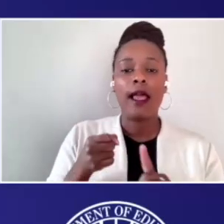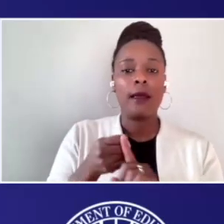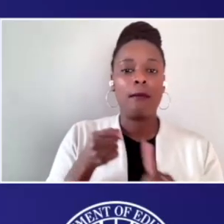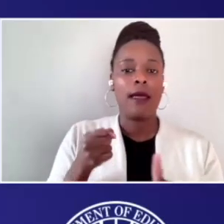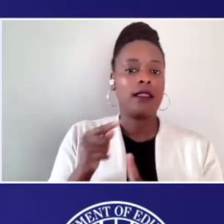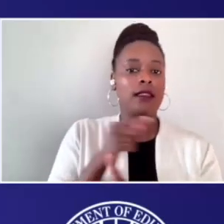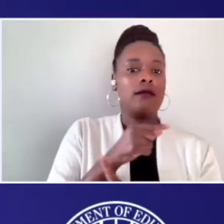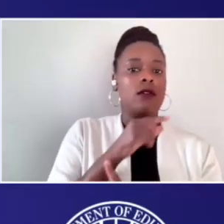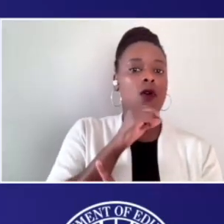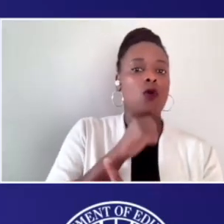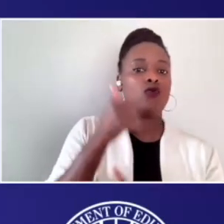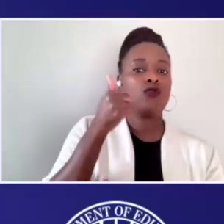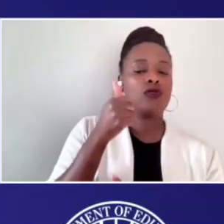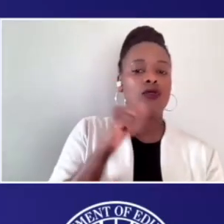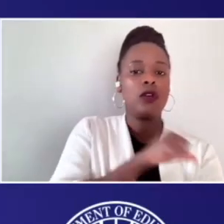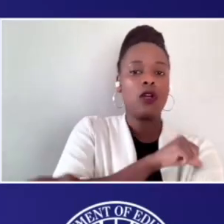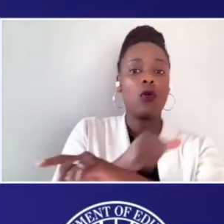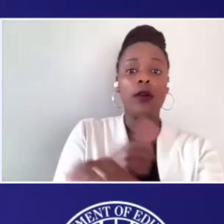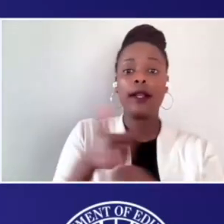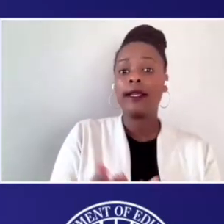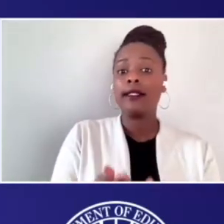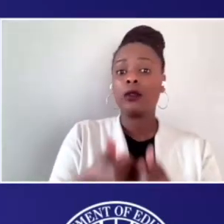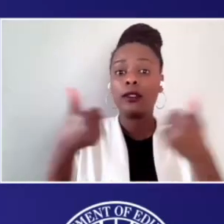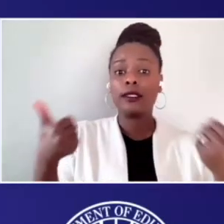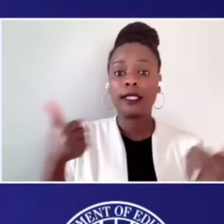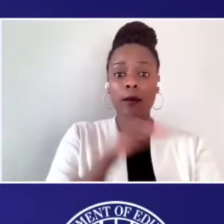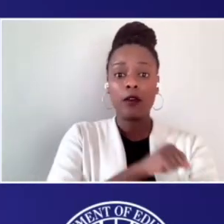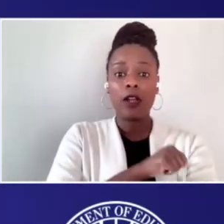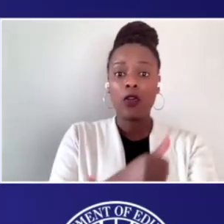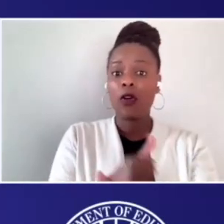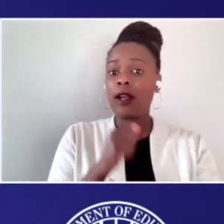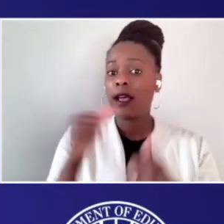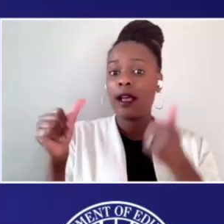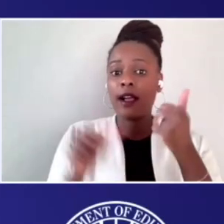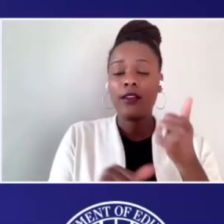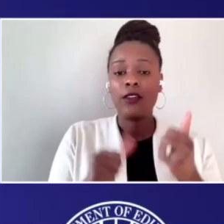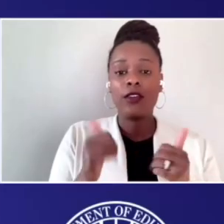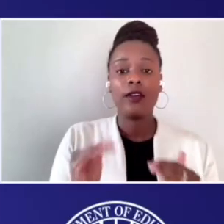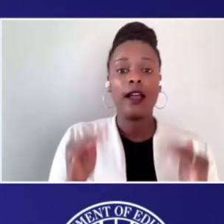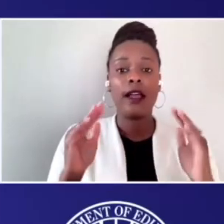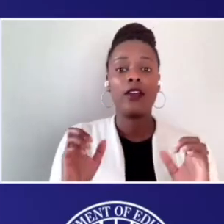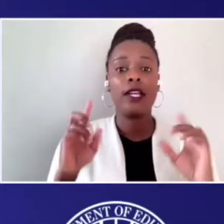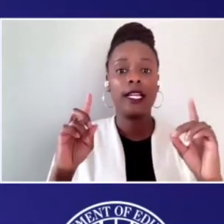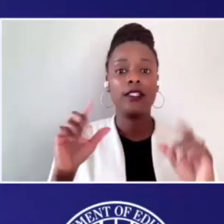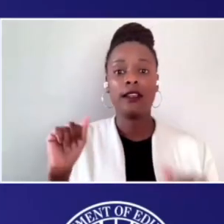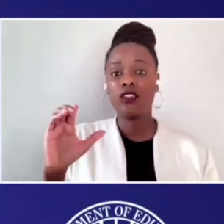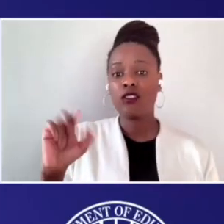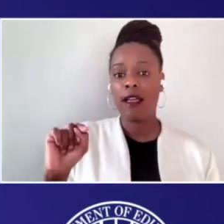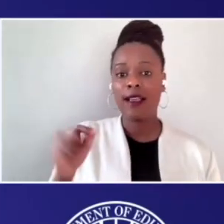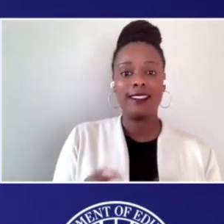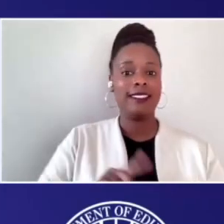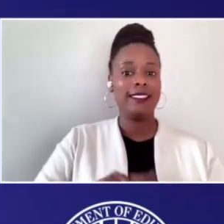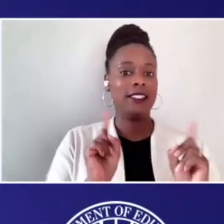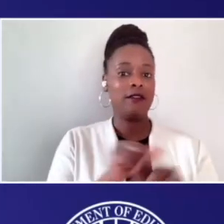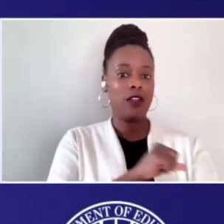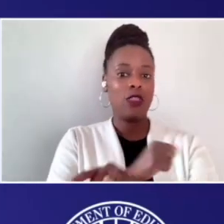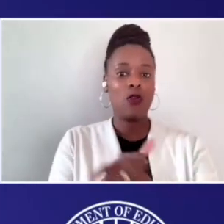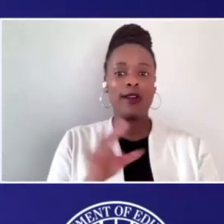So that's separate authority because it's not under the Higher Education Act, it's under a different authority in 703 and public law.